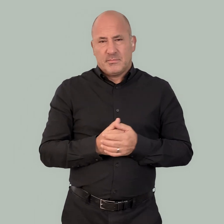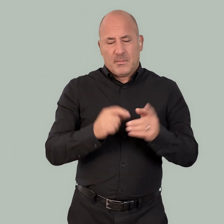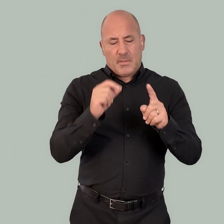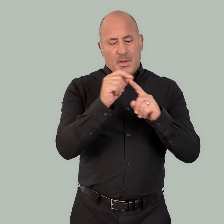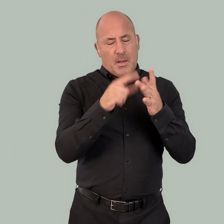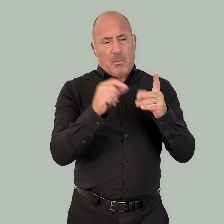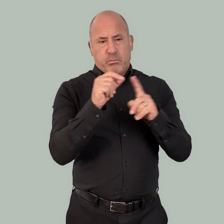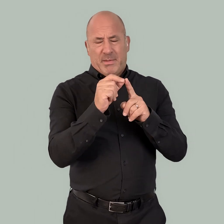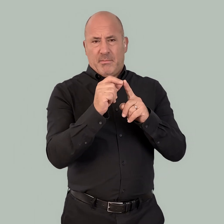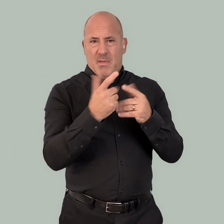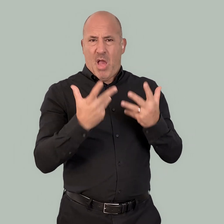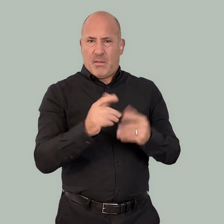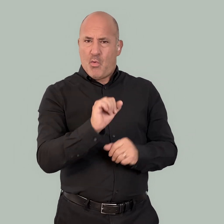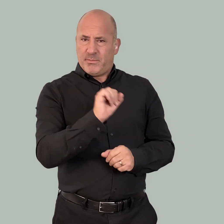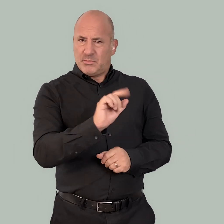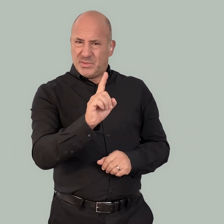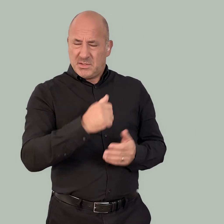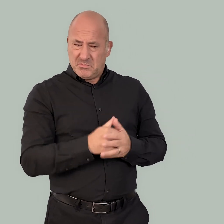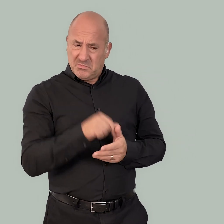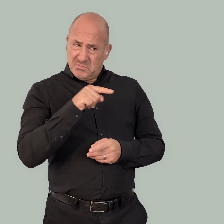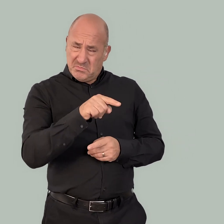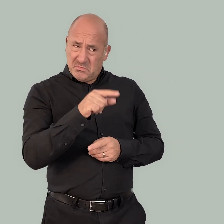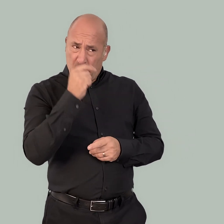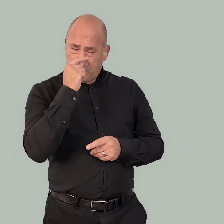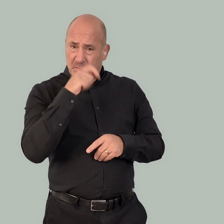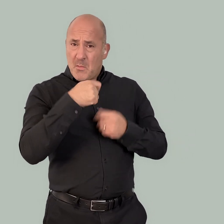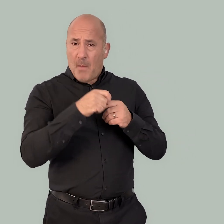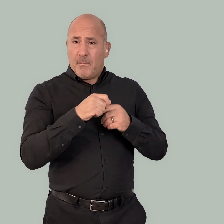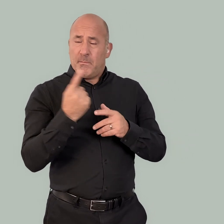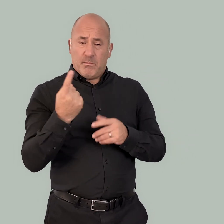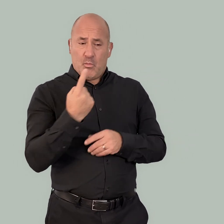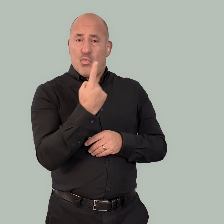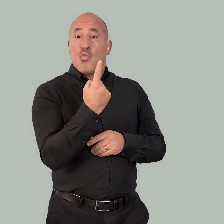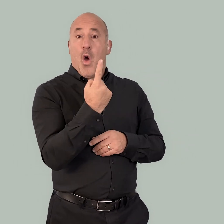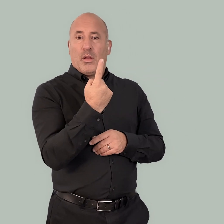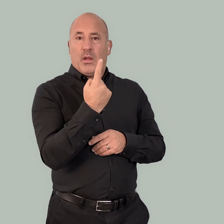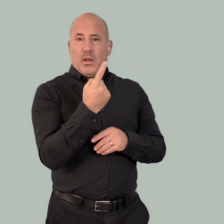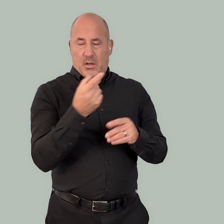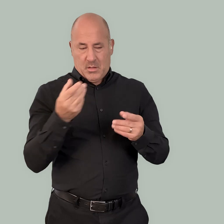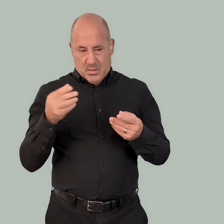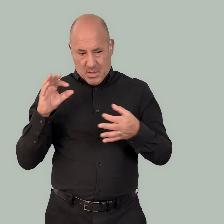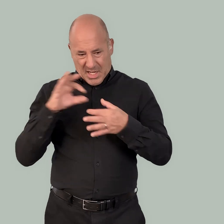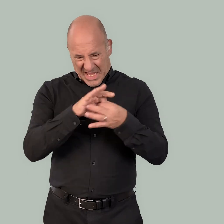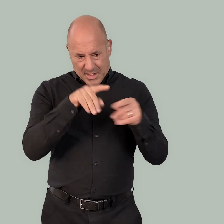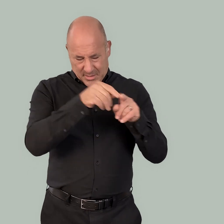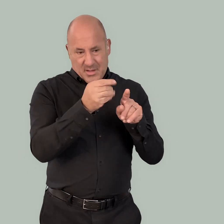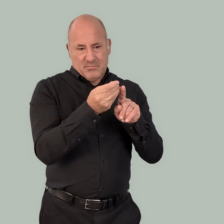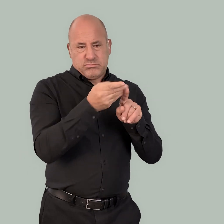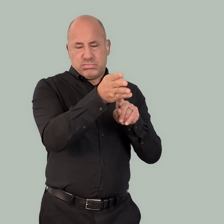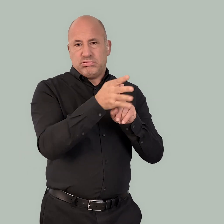The role of PIP – as the future single gateway